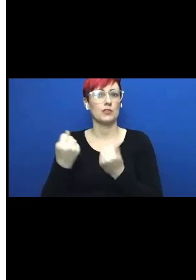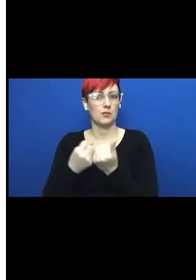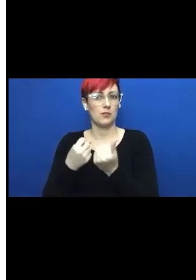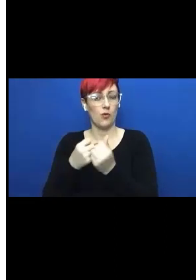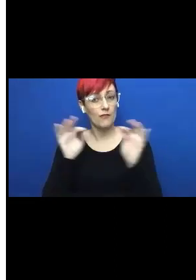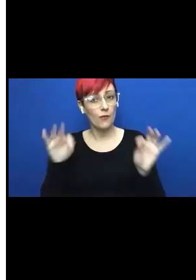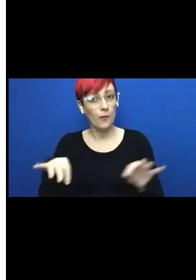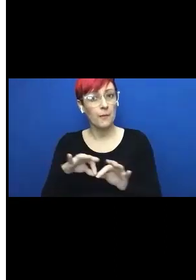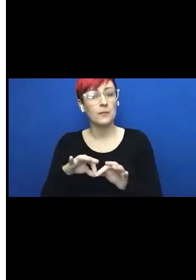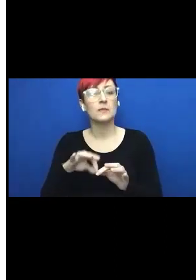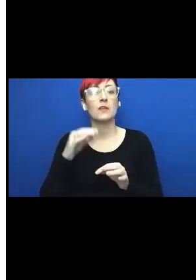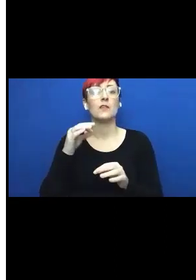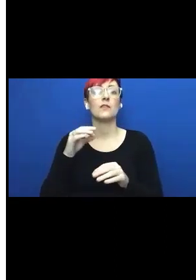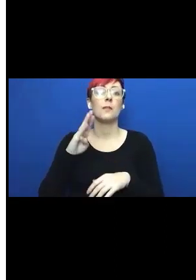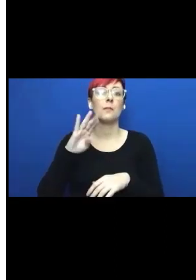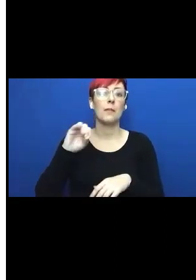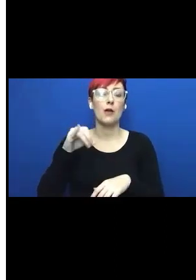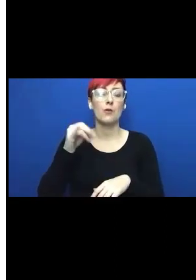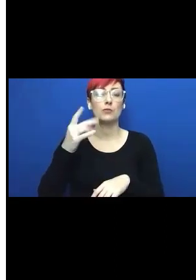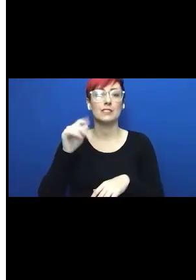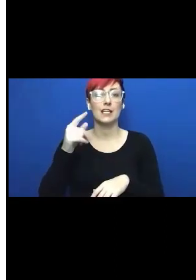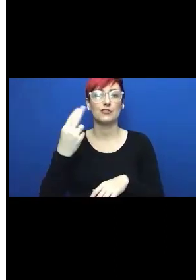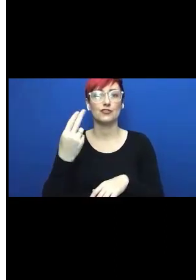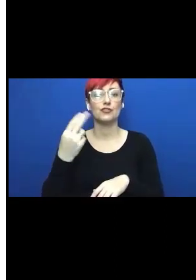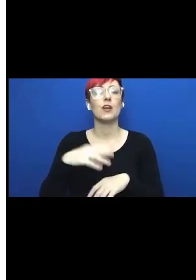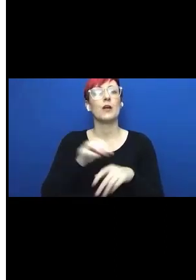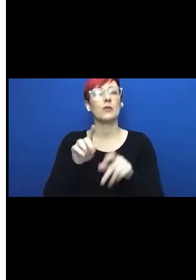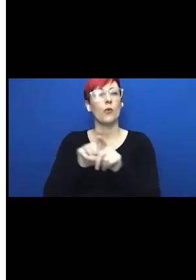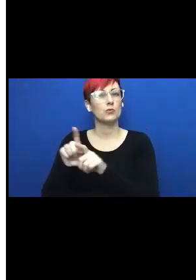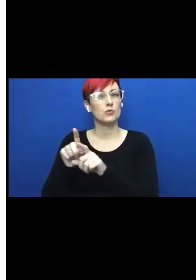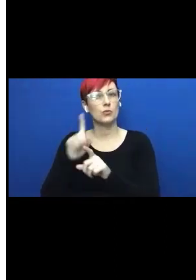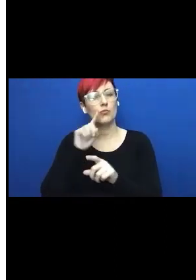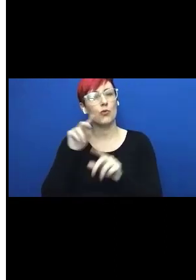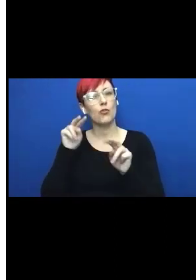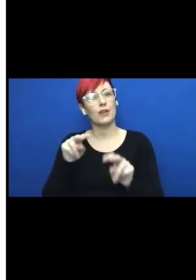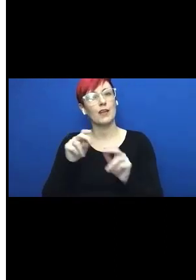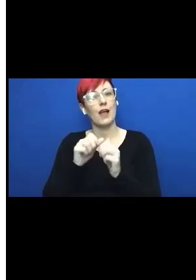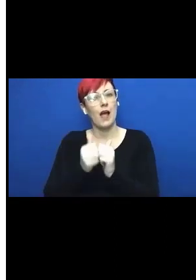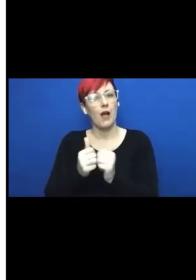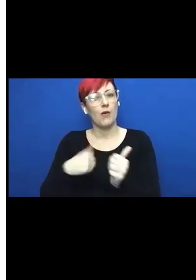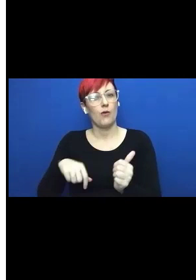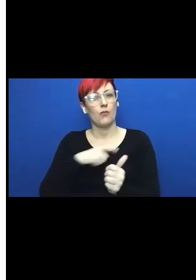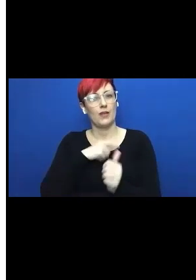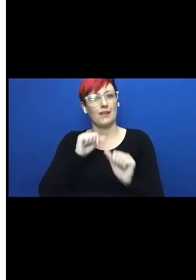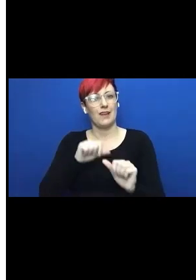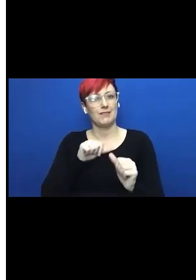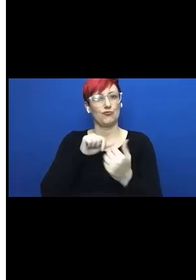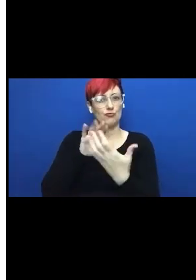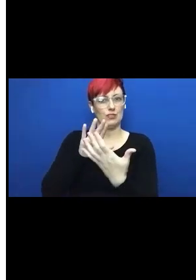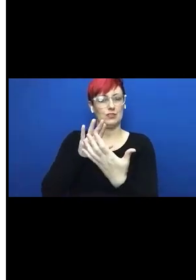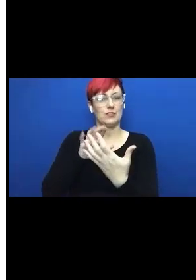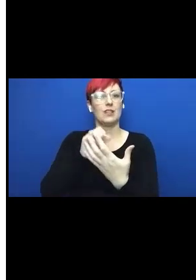for biosketch, as well as looking at how we are addressing noncompliance